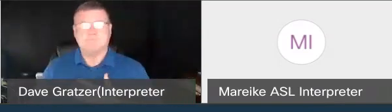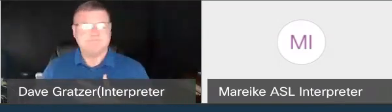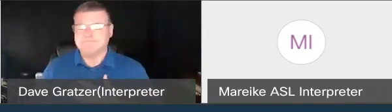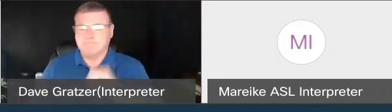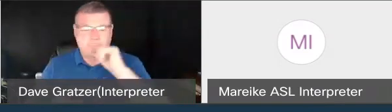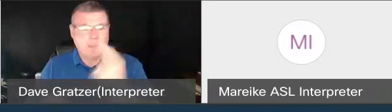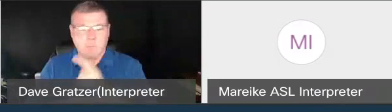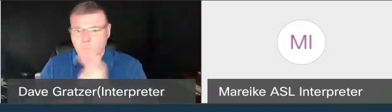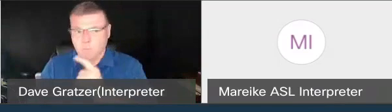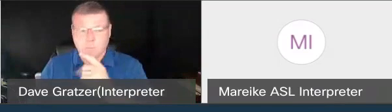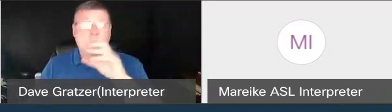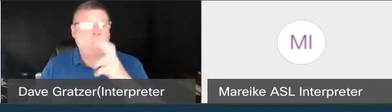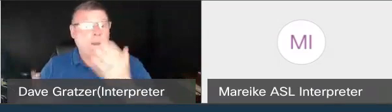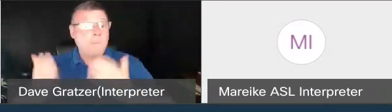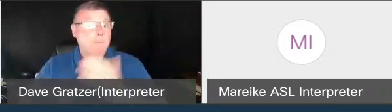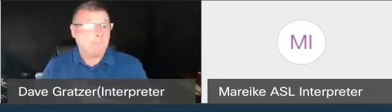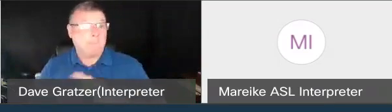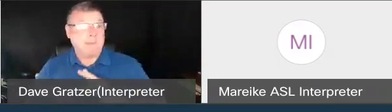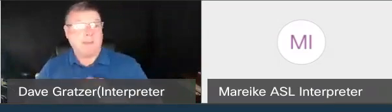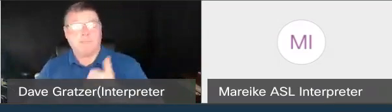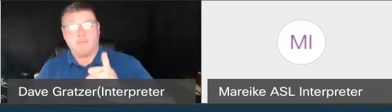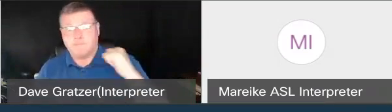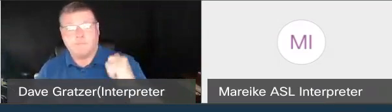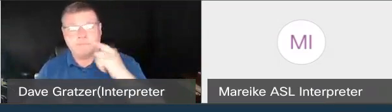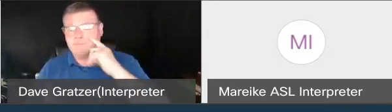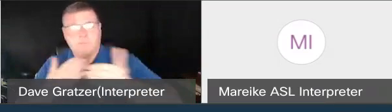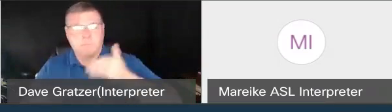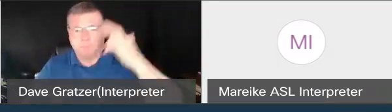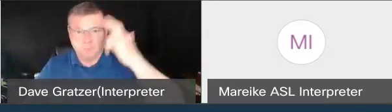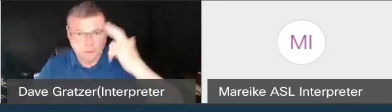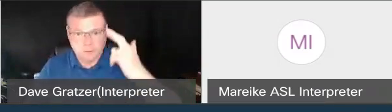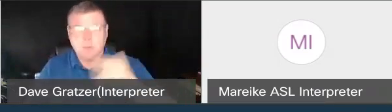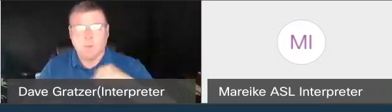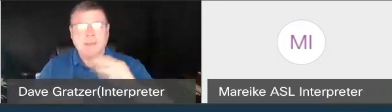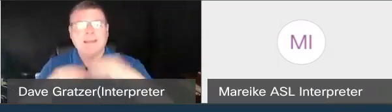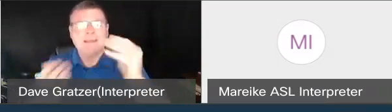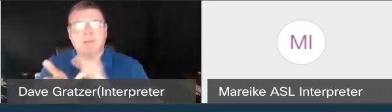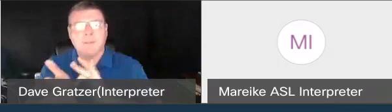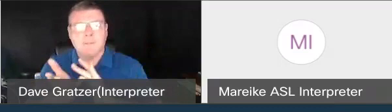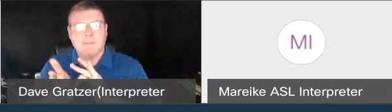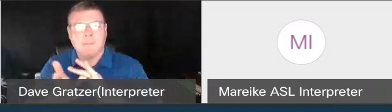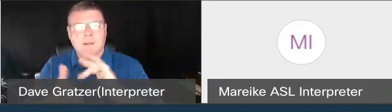Or it may be that the staff refused for whatever reason. We always give our medical staff the prerogative to say no, uh,